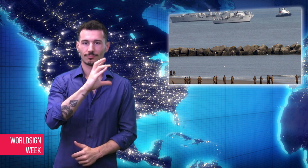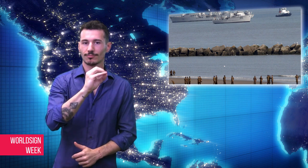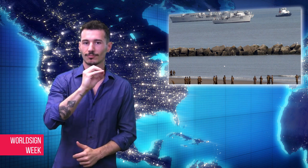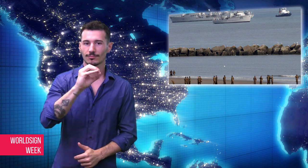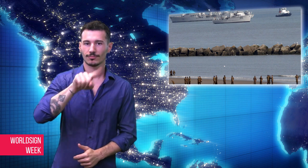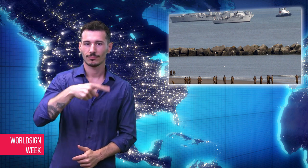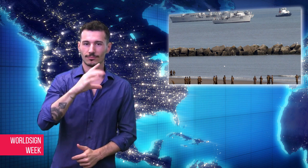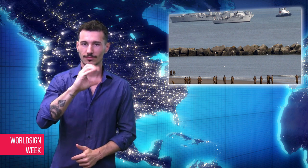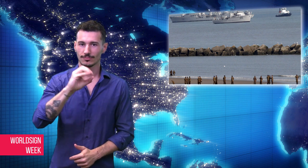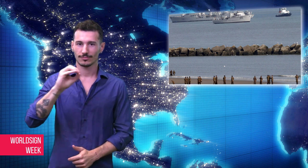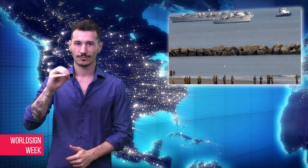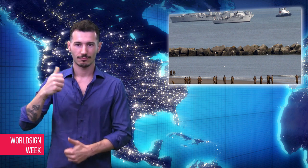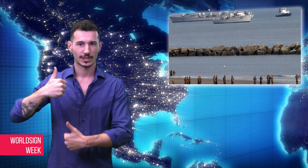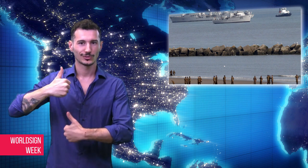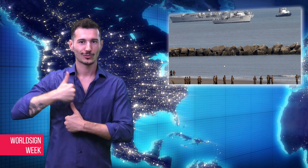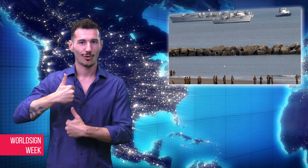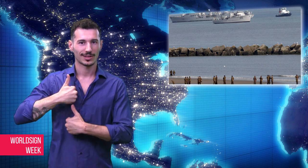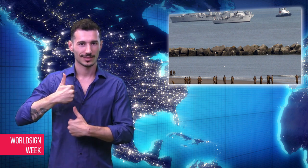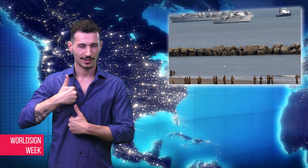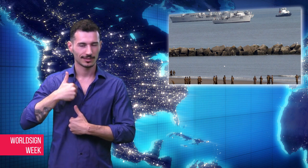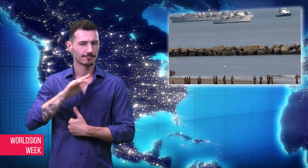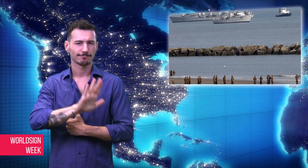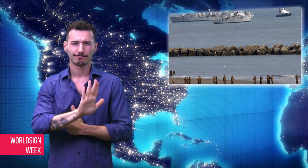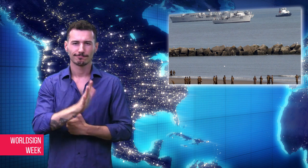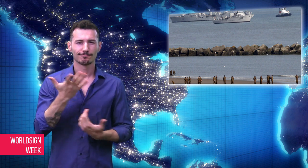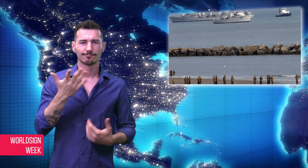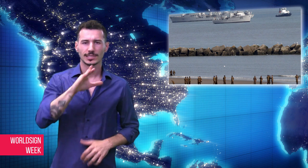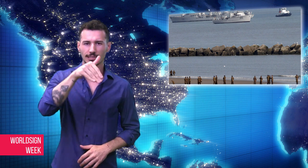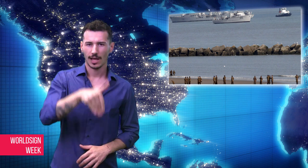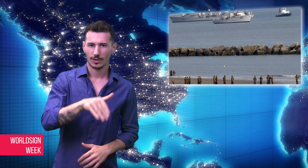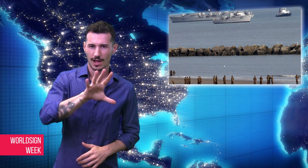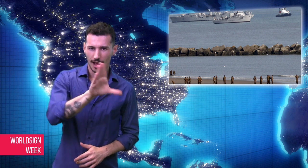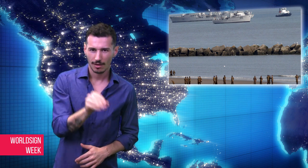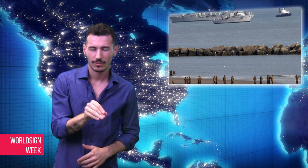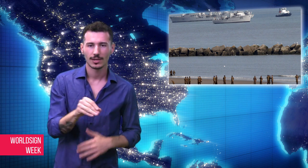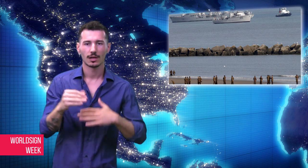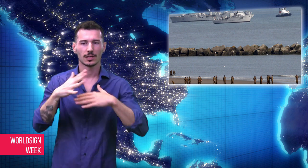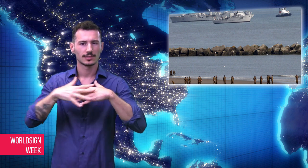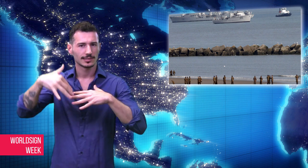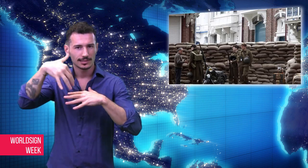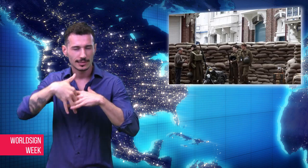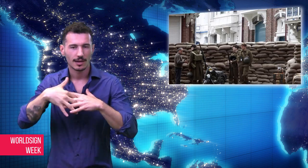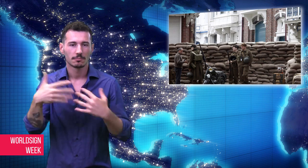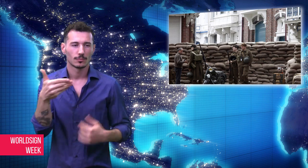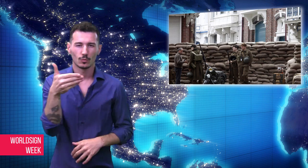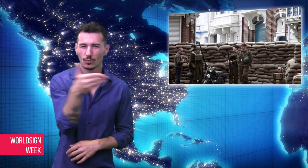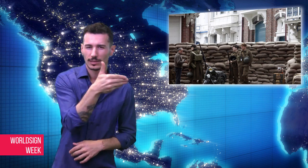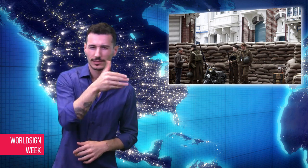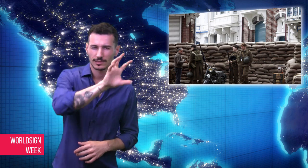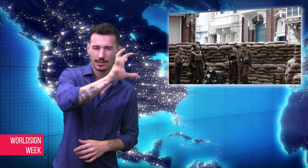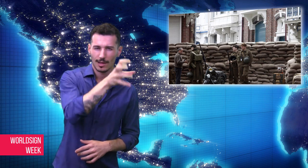about 300,000 allied soldiers - South Africans, Indians, and from western